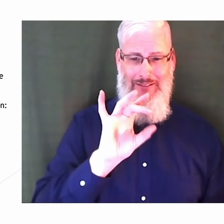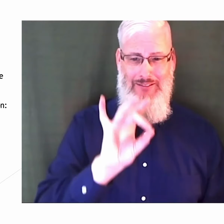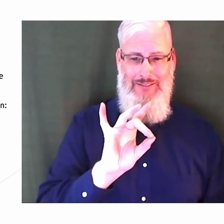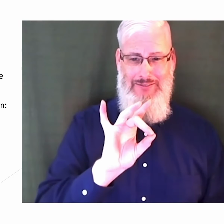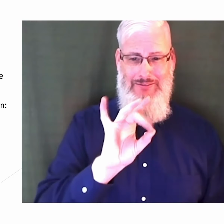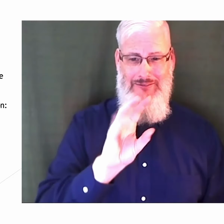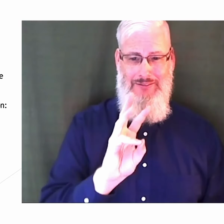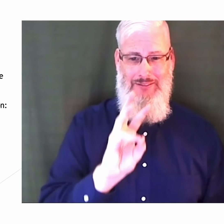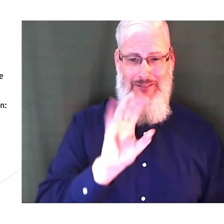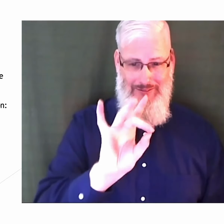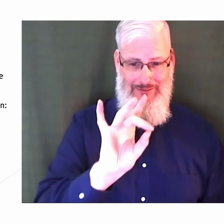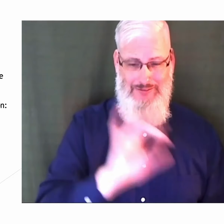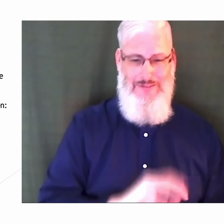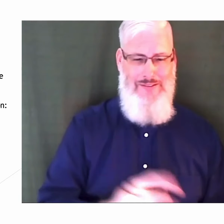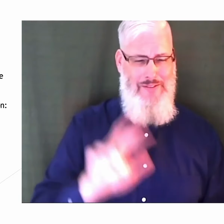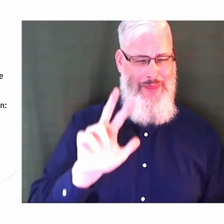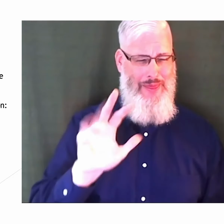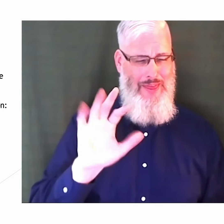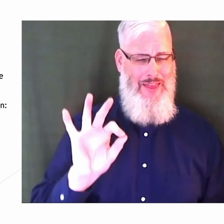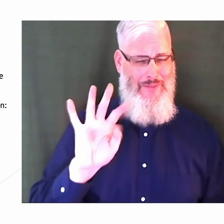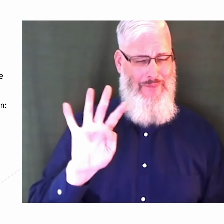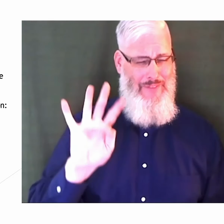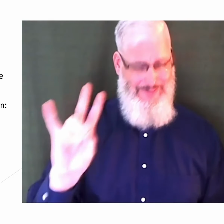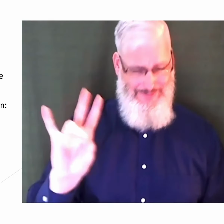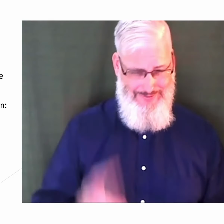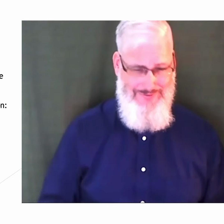You may also contact the Disability Rights Wisconsin Voter